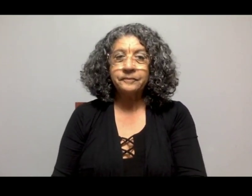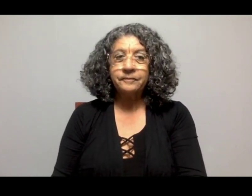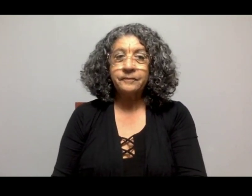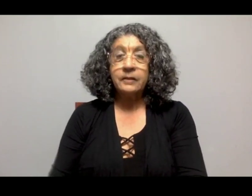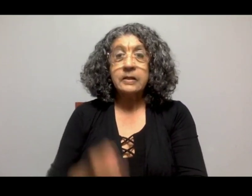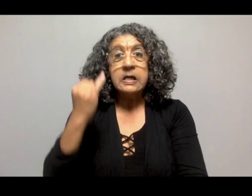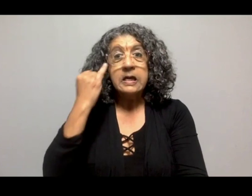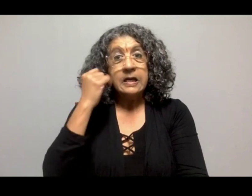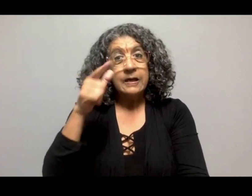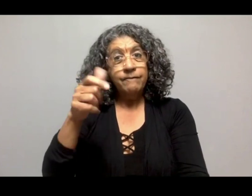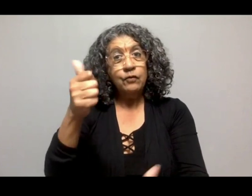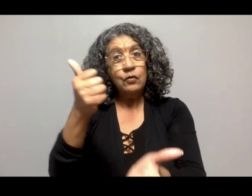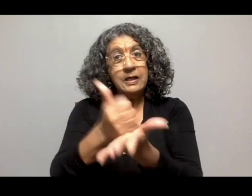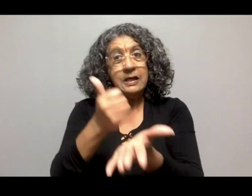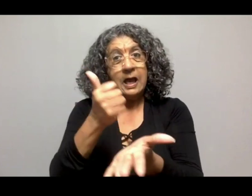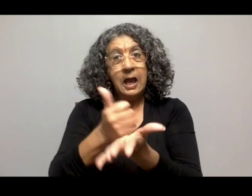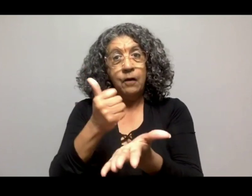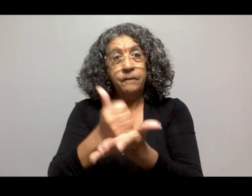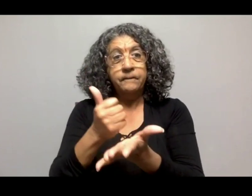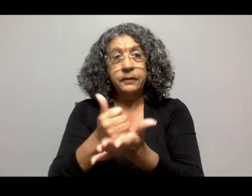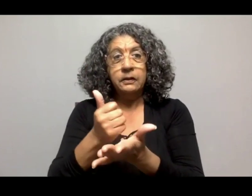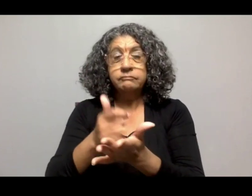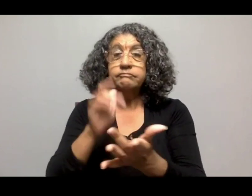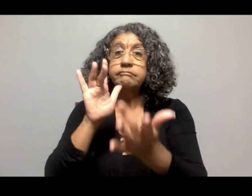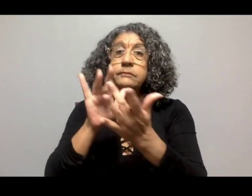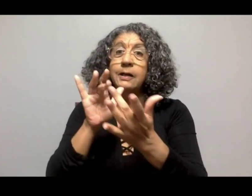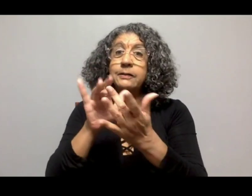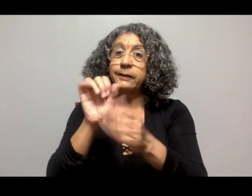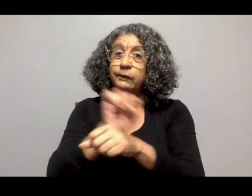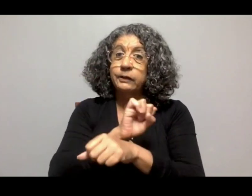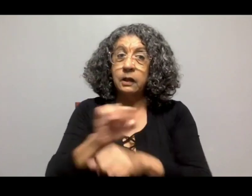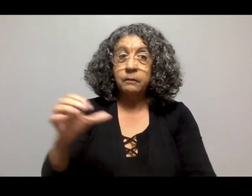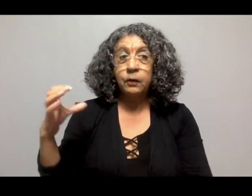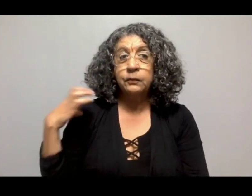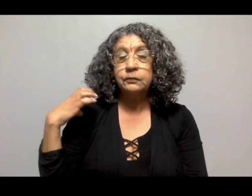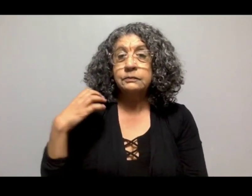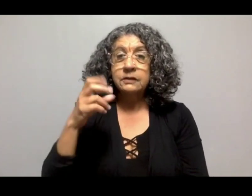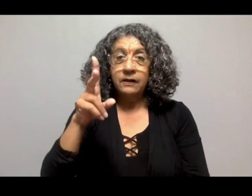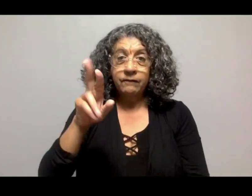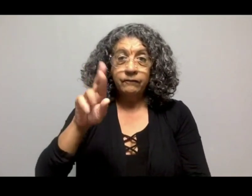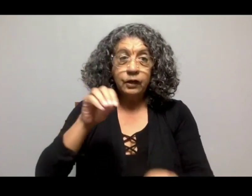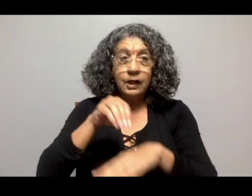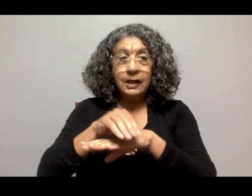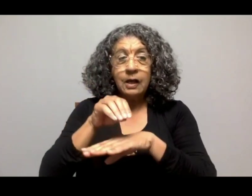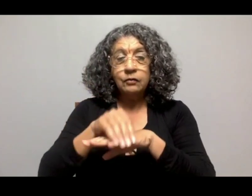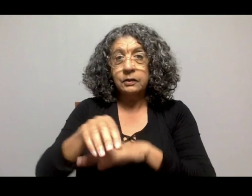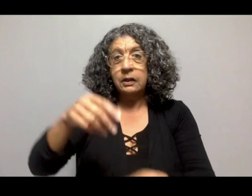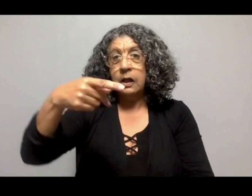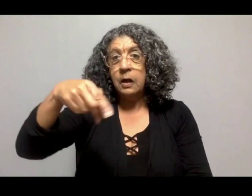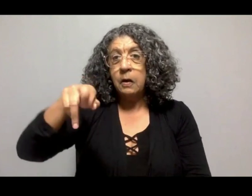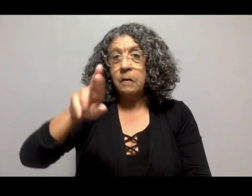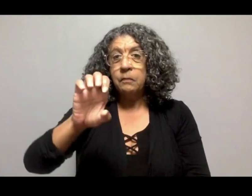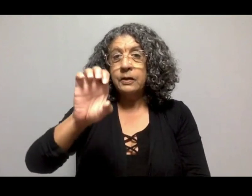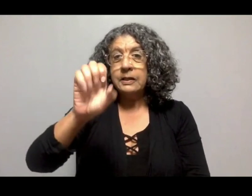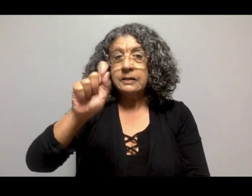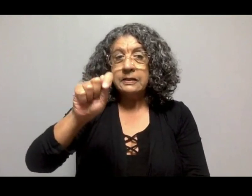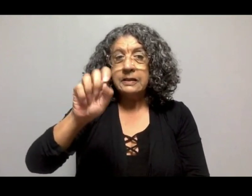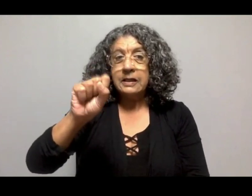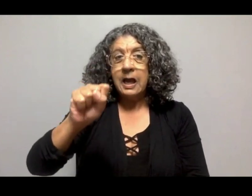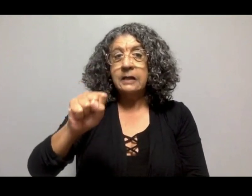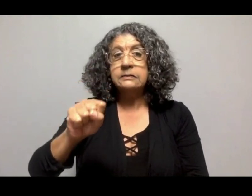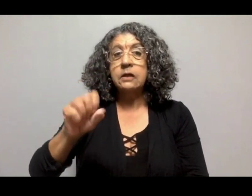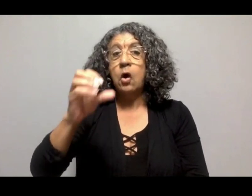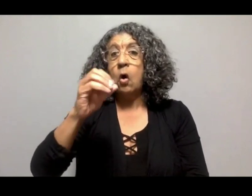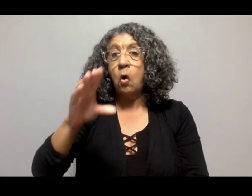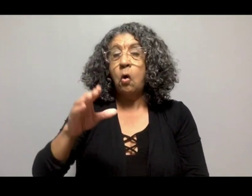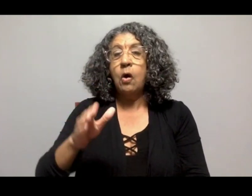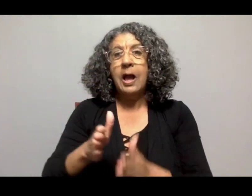If you need help contact your job coach your VR counselor or Pre ETS specialist